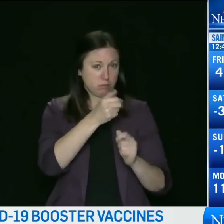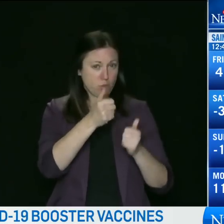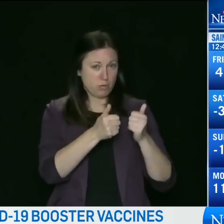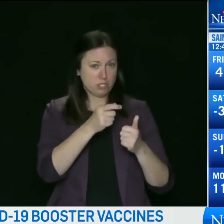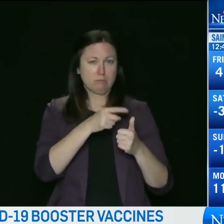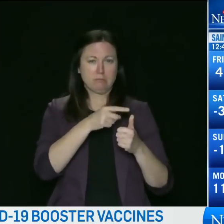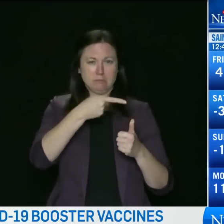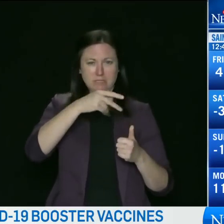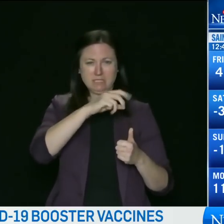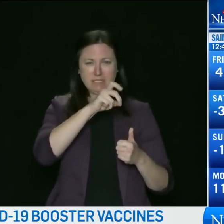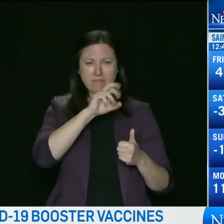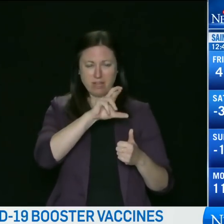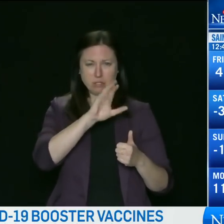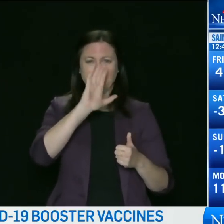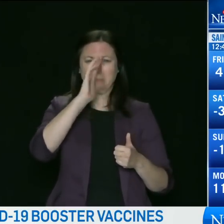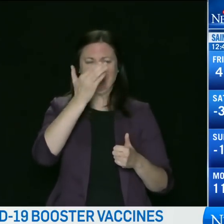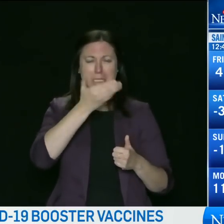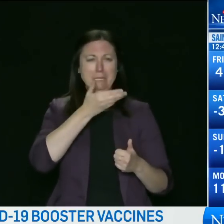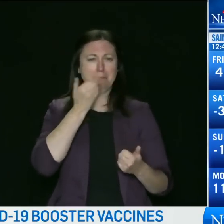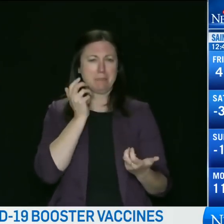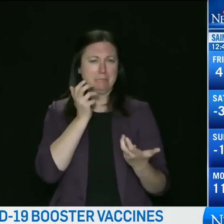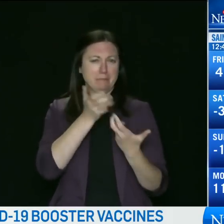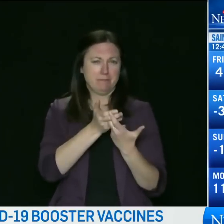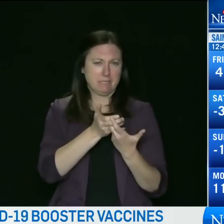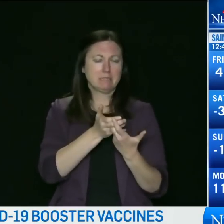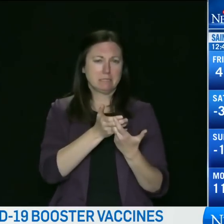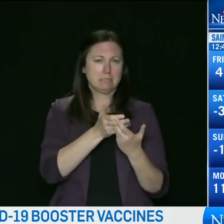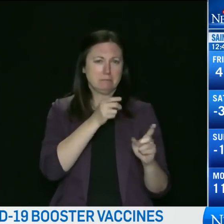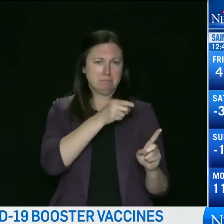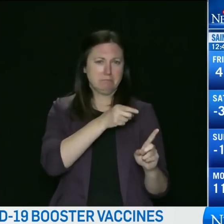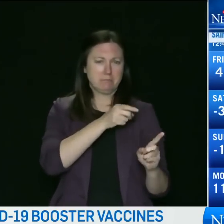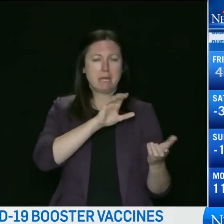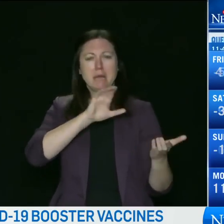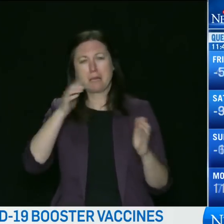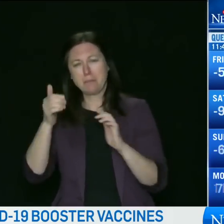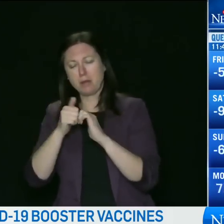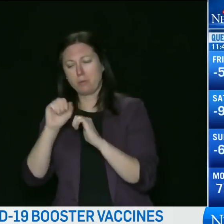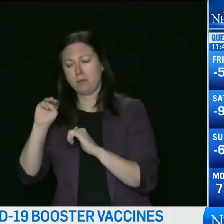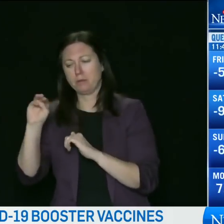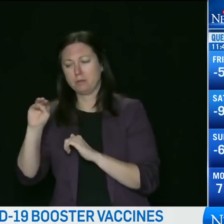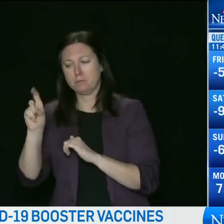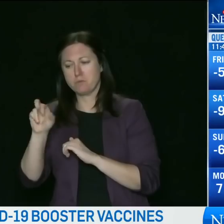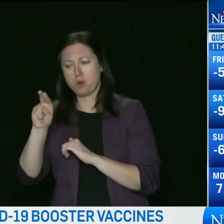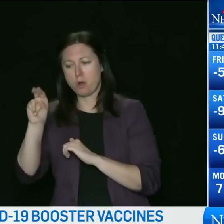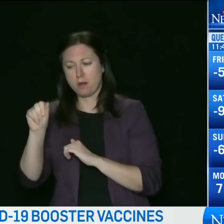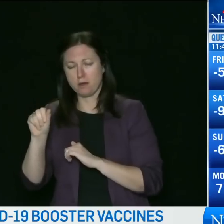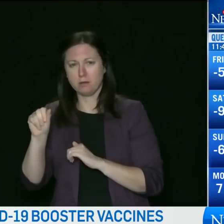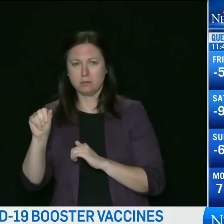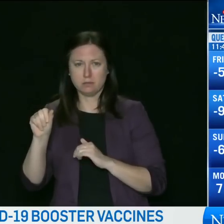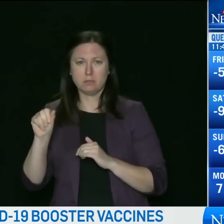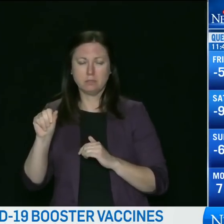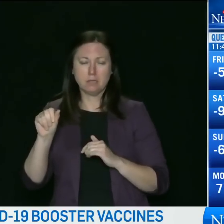WE'RE MAKING. WE'RE RECOMMENDING THE PFIZER